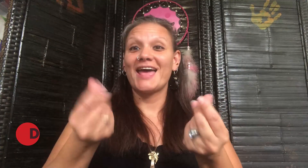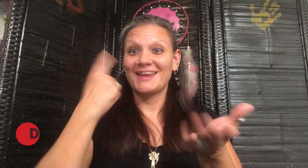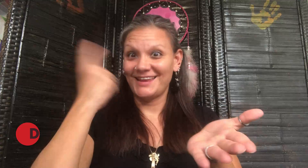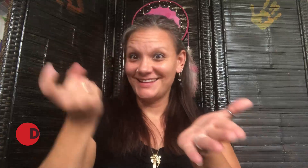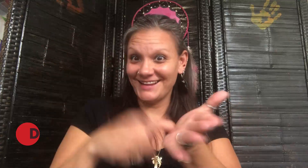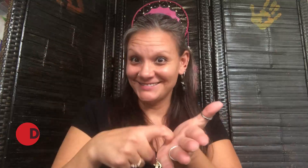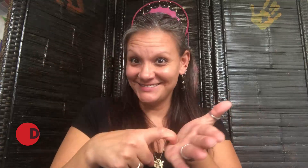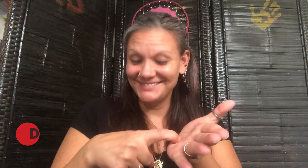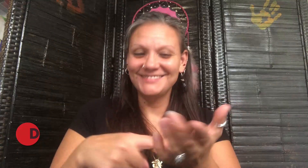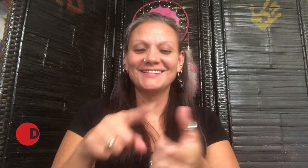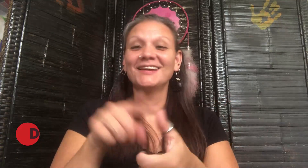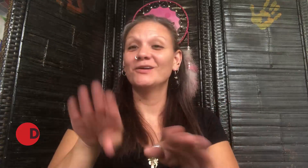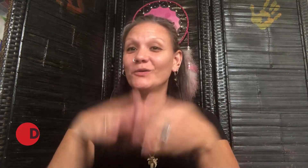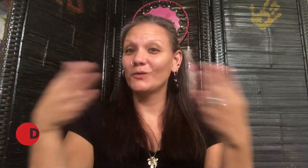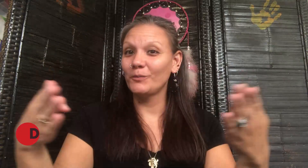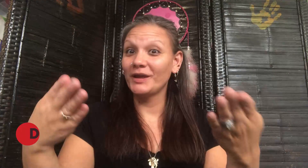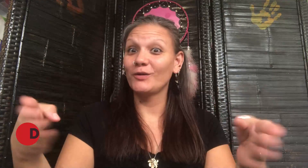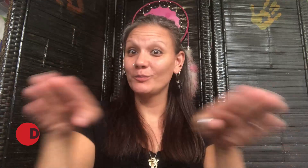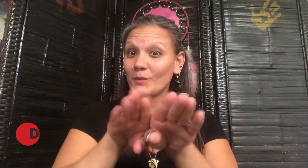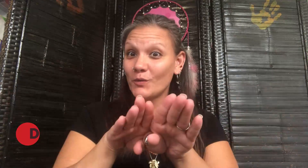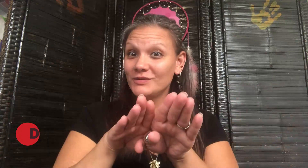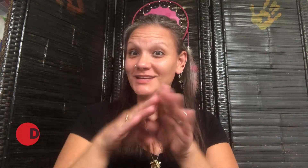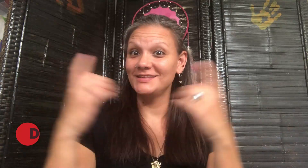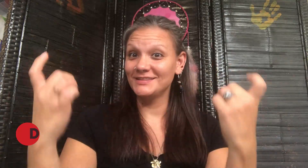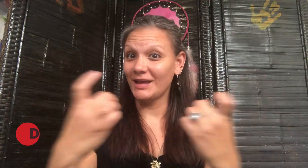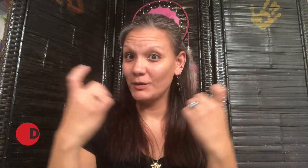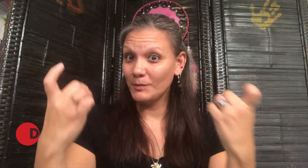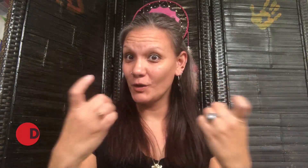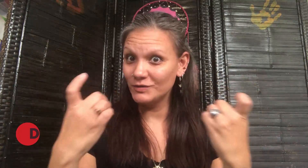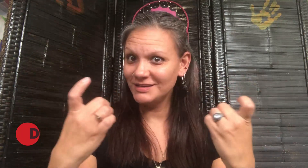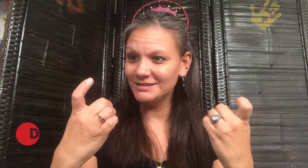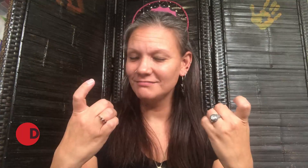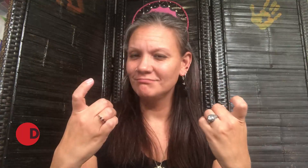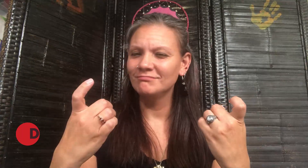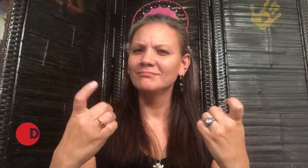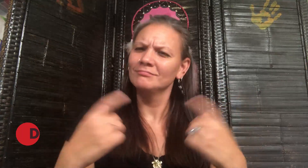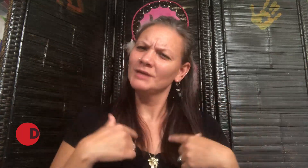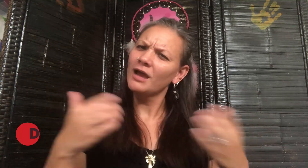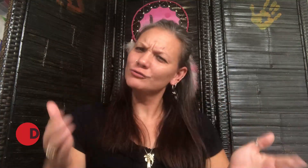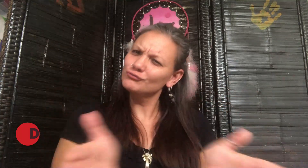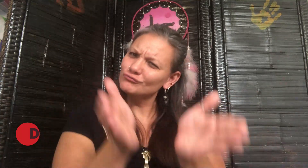opening and closing ceremonies.